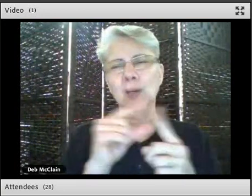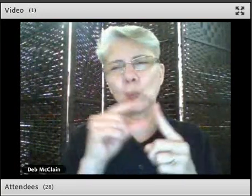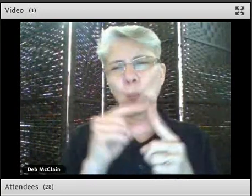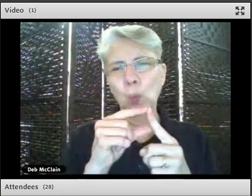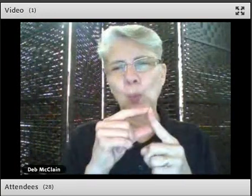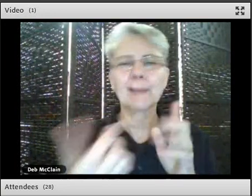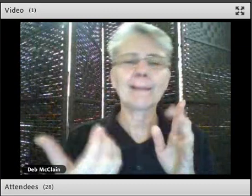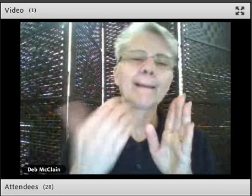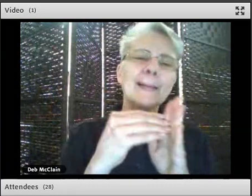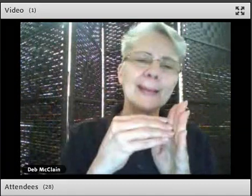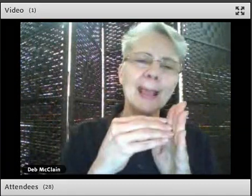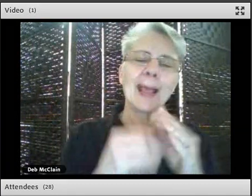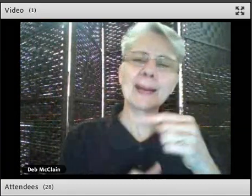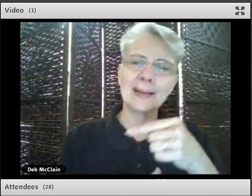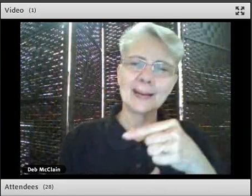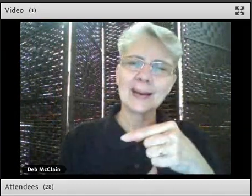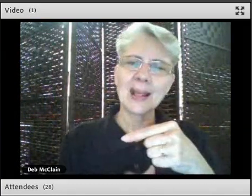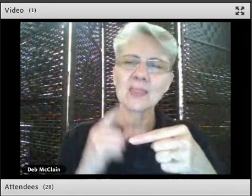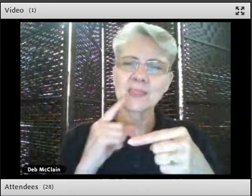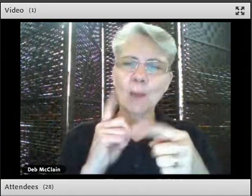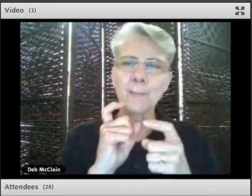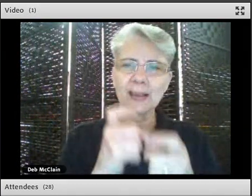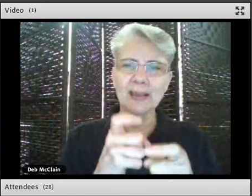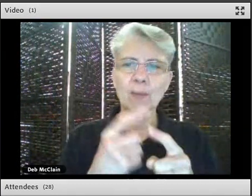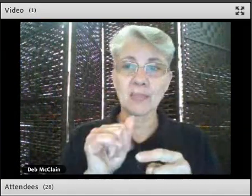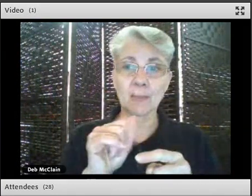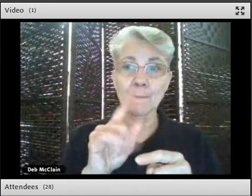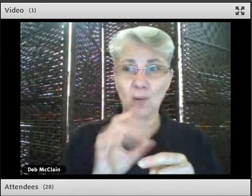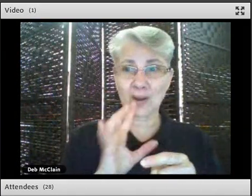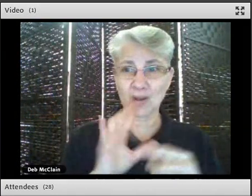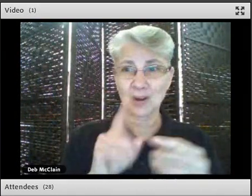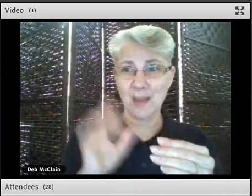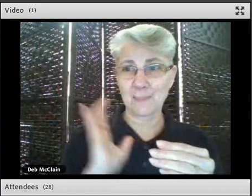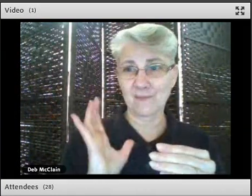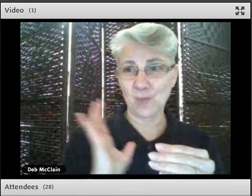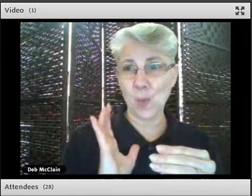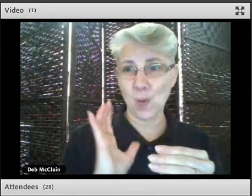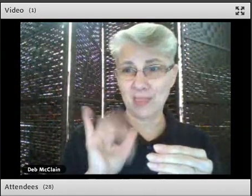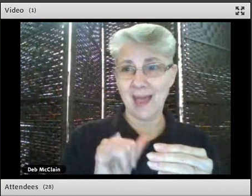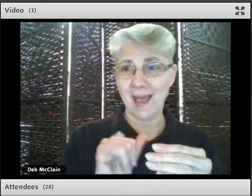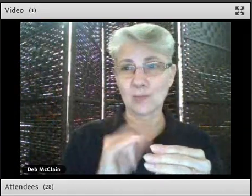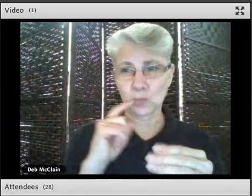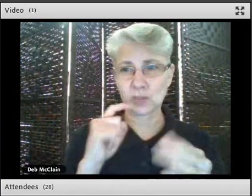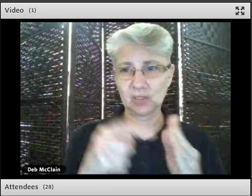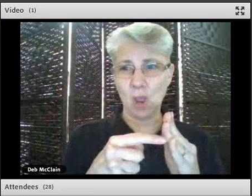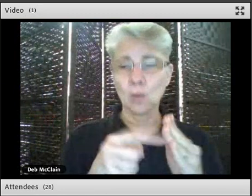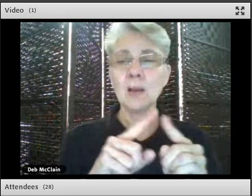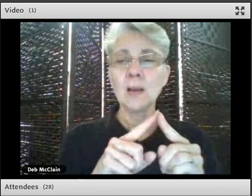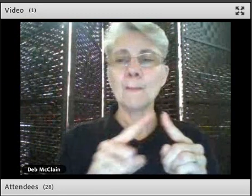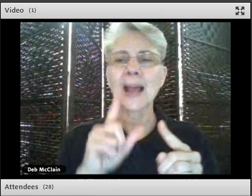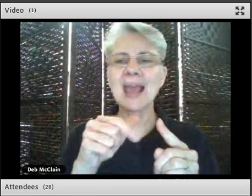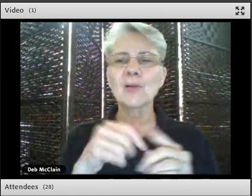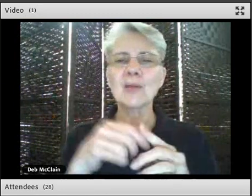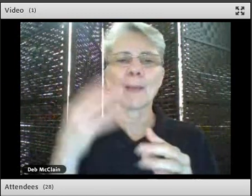It's just later on in this presentation because content type goes with the expression,